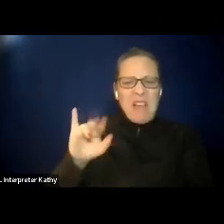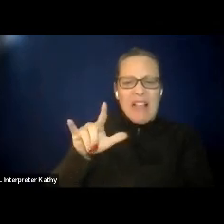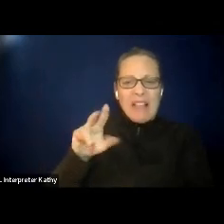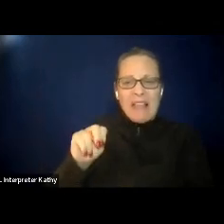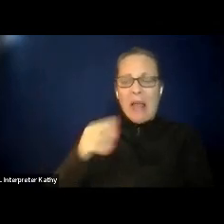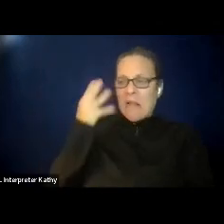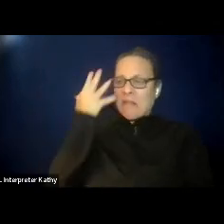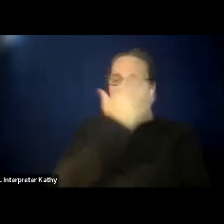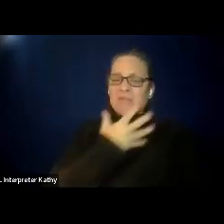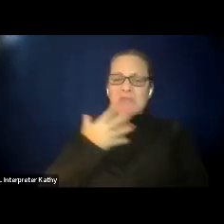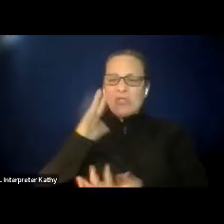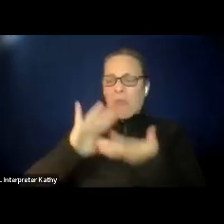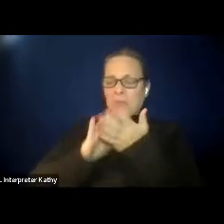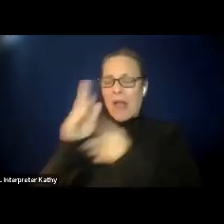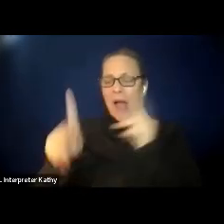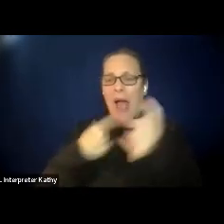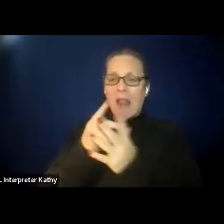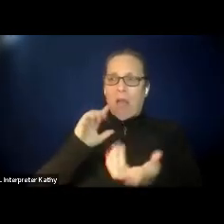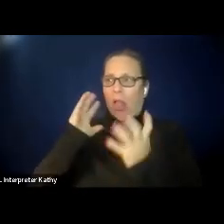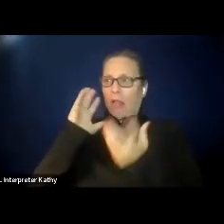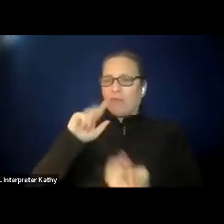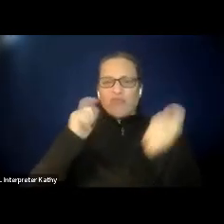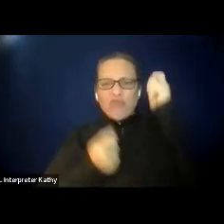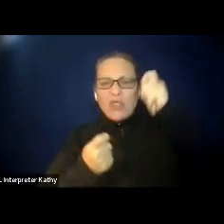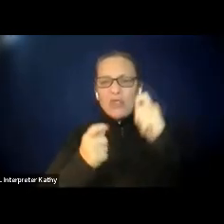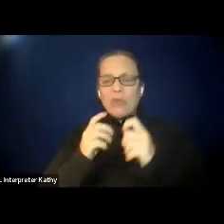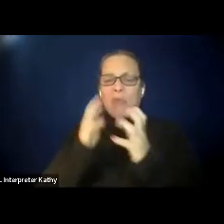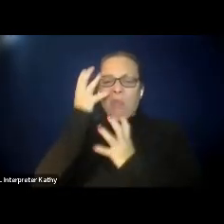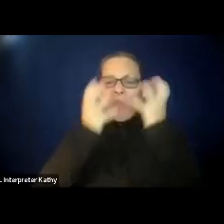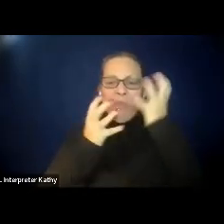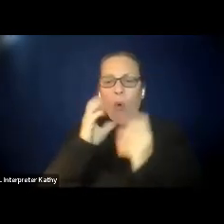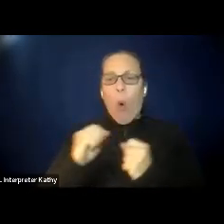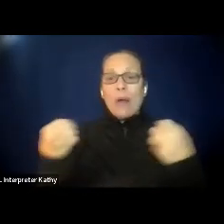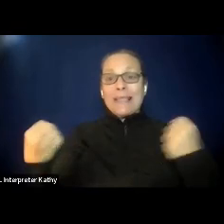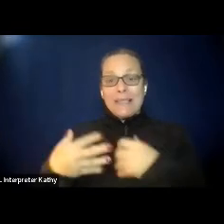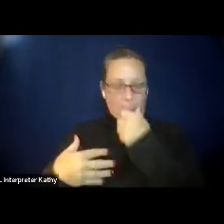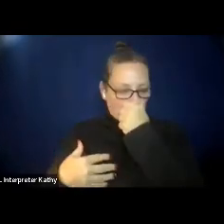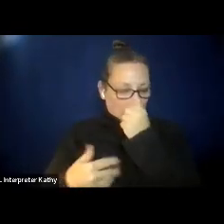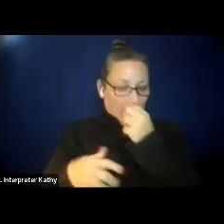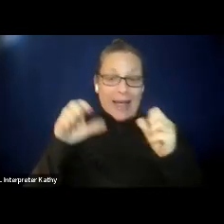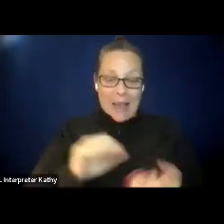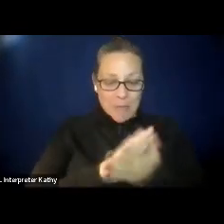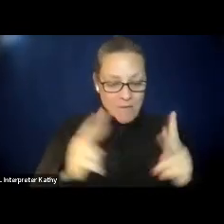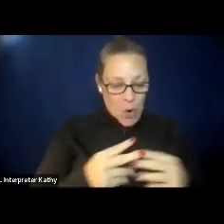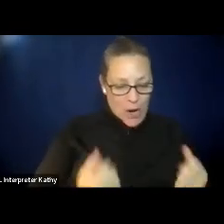inspirational or they can be the villain, right? They can be disfigured in some way or